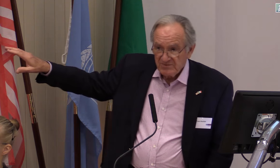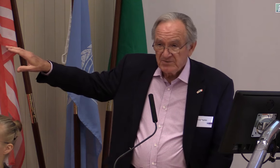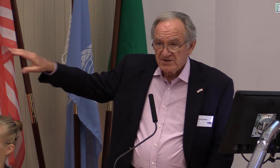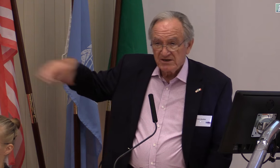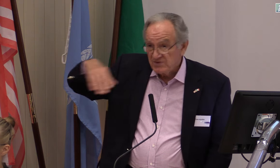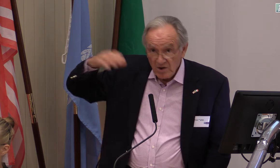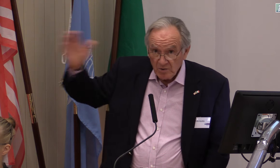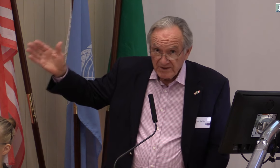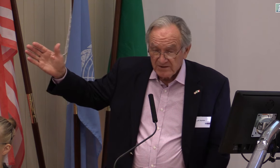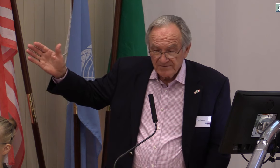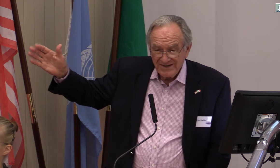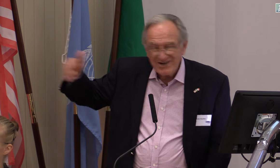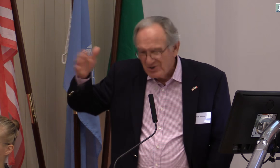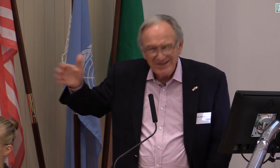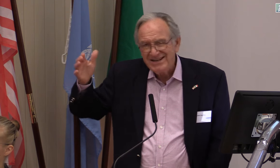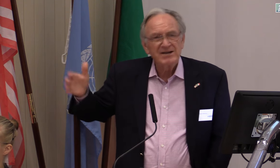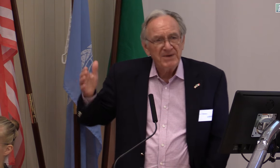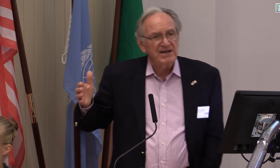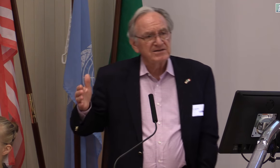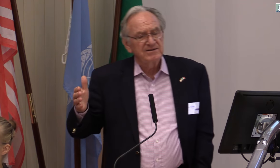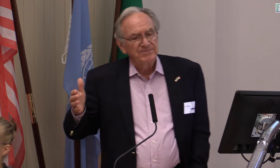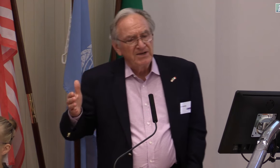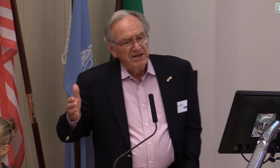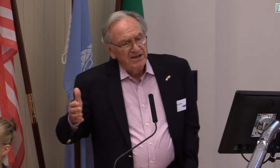of representatives all winter, they couldn't get it passed.